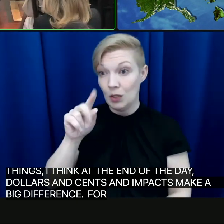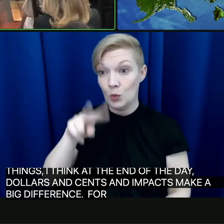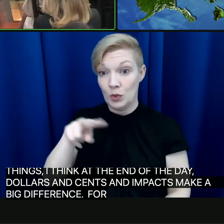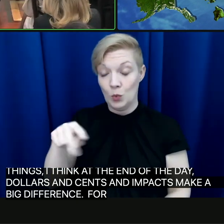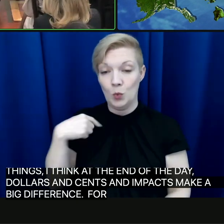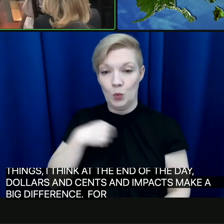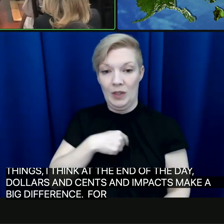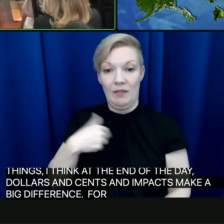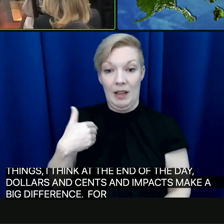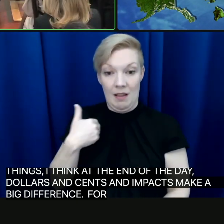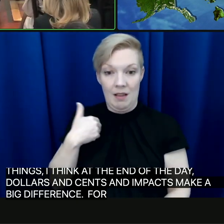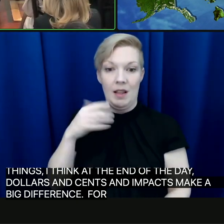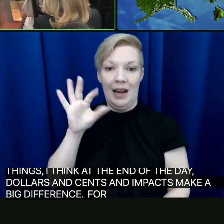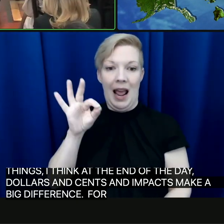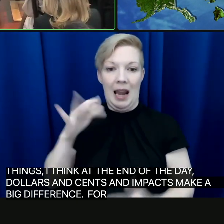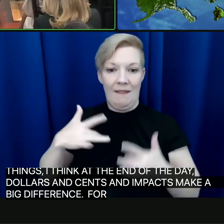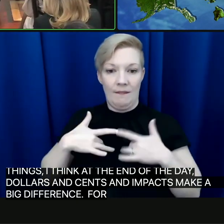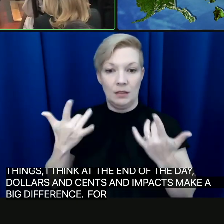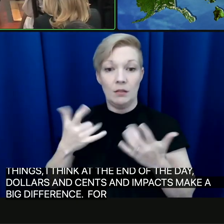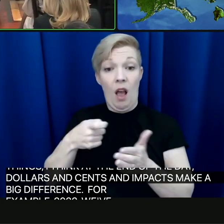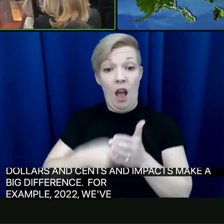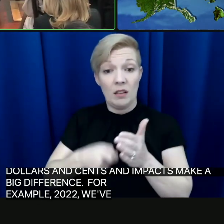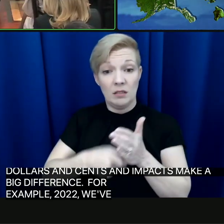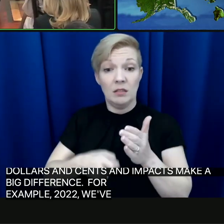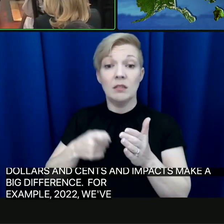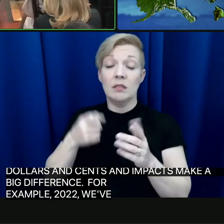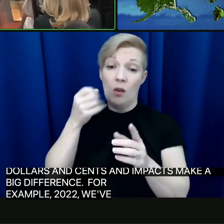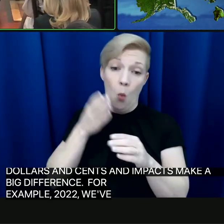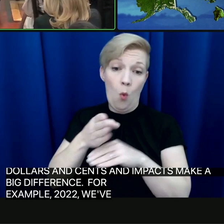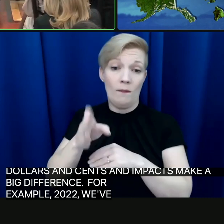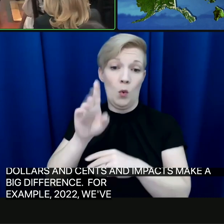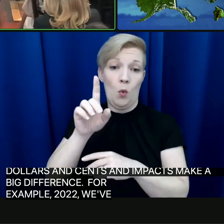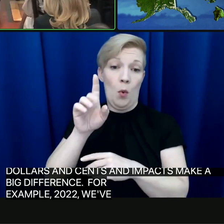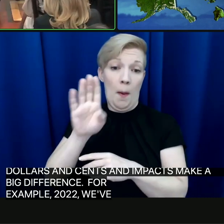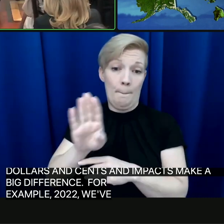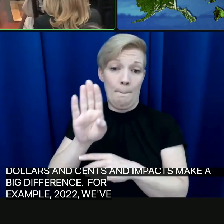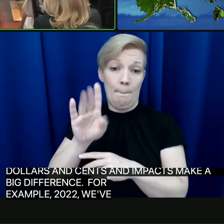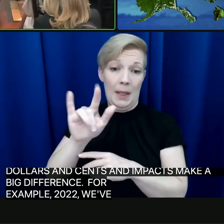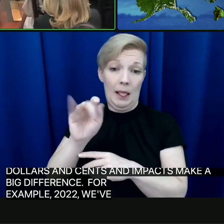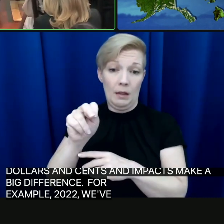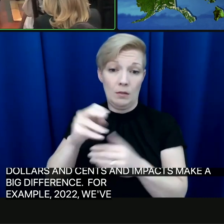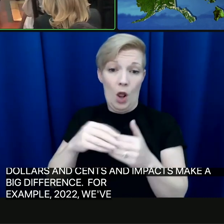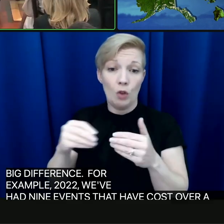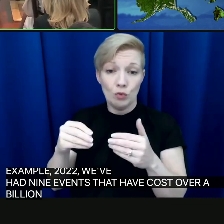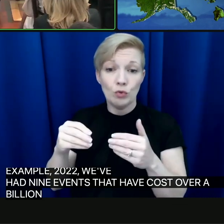that have cost over $1,000,000,000, nine events. The yearly average is eight. We've got Western Plains,